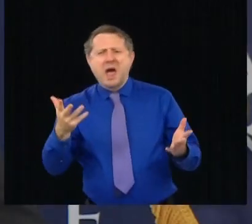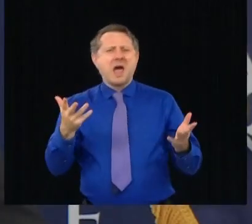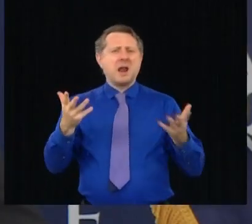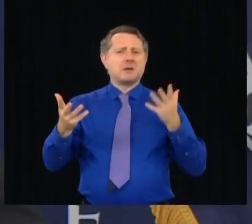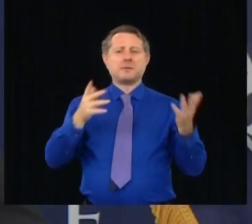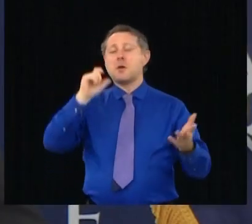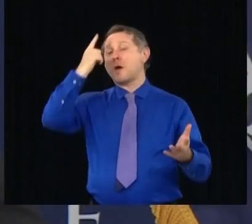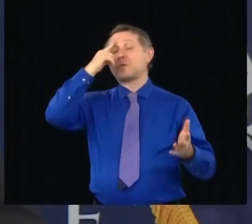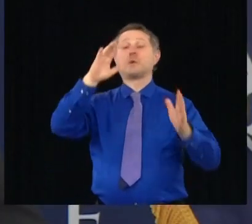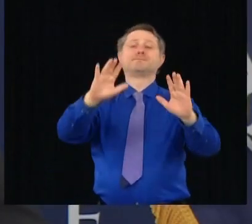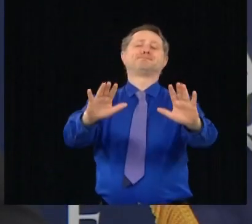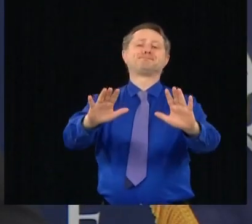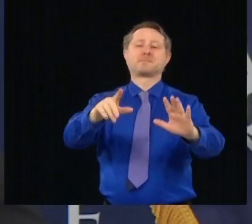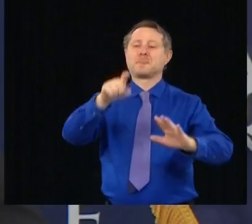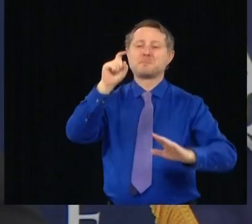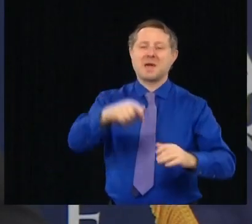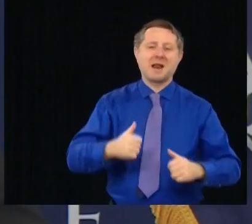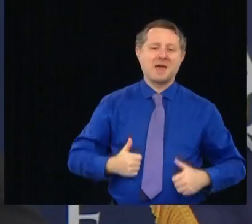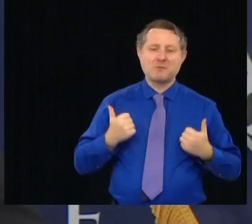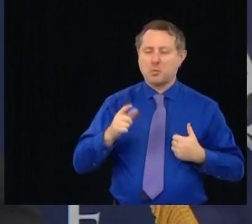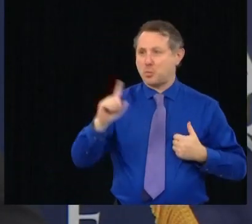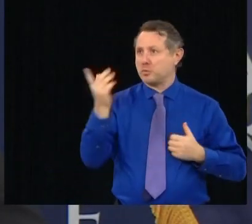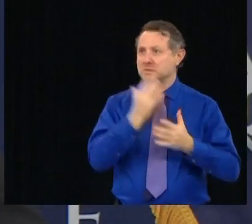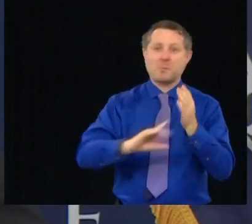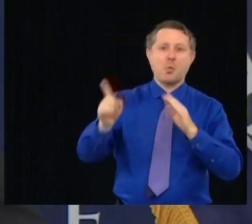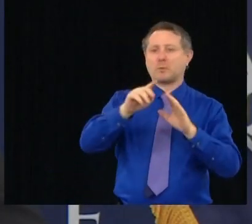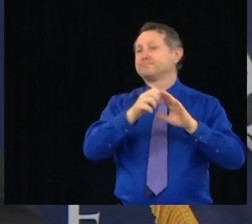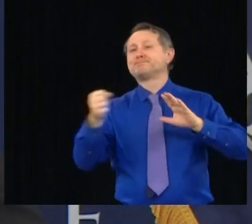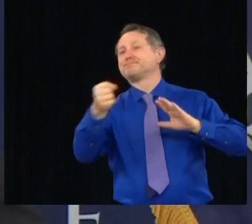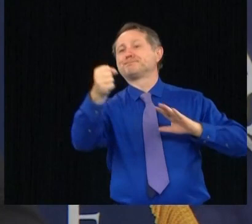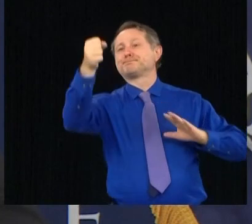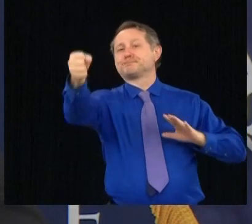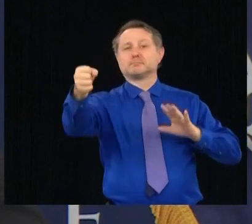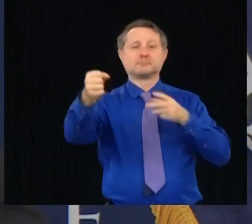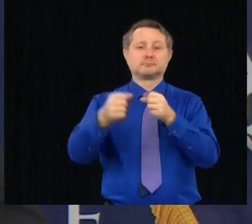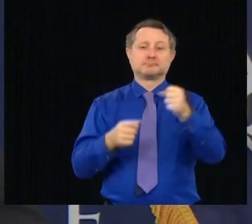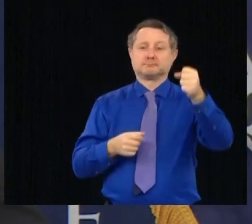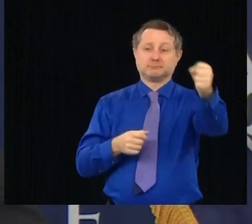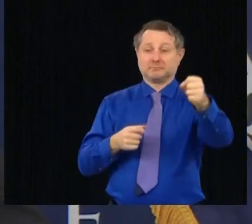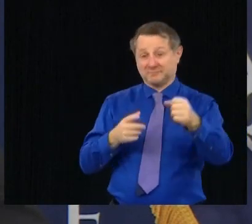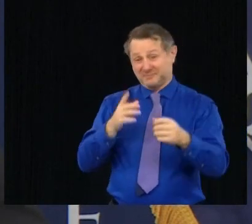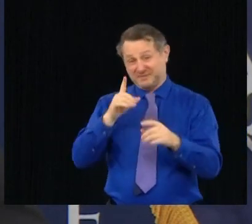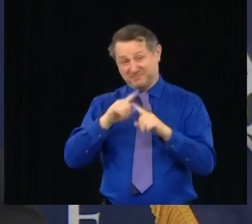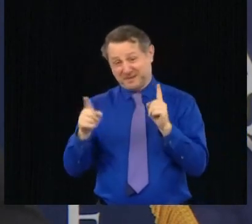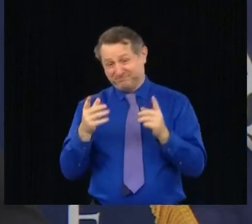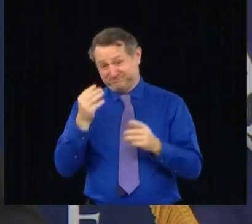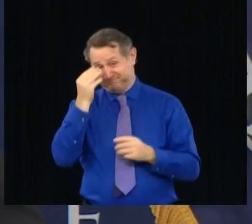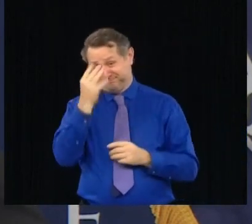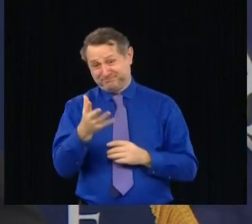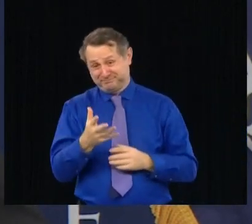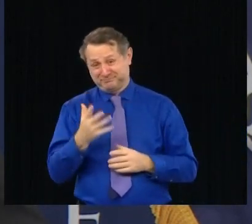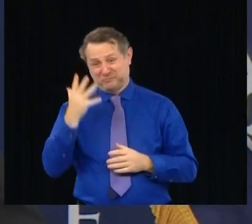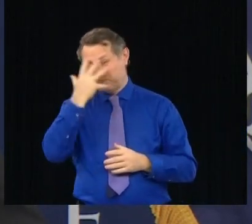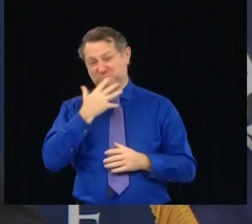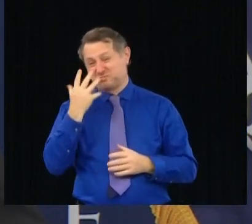THEY DON'T HAVE PLACES TO STAY AND NOT PUT THEM IN A HOTEL? PEOPLE HAVE TO LIVE